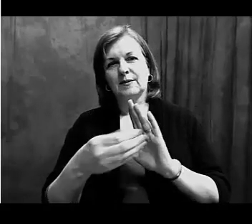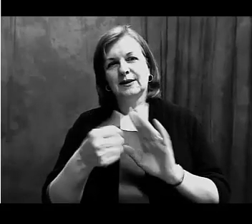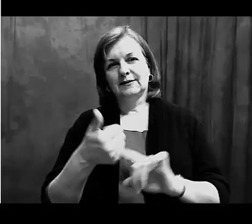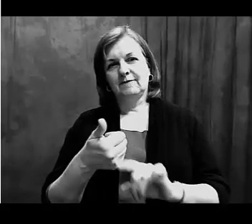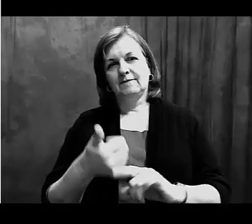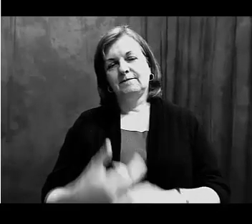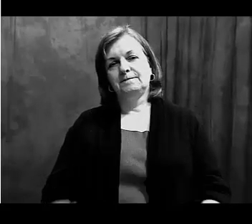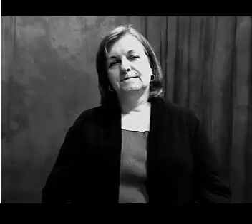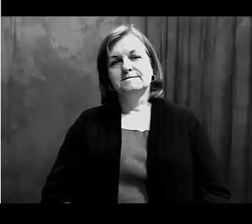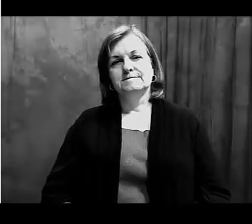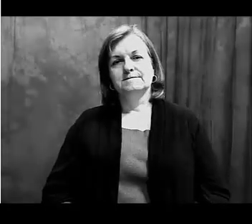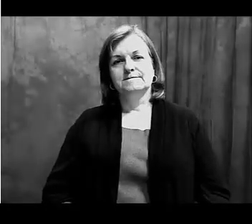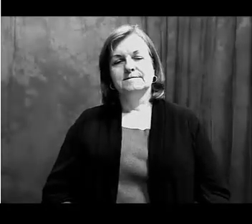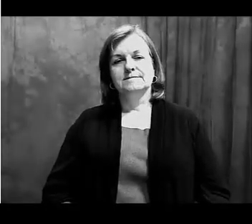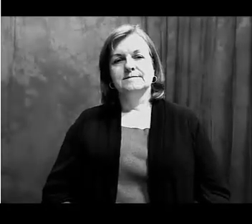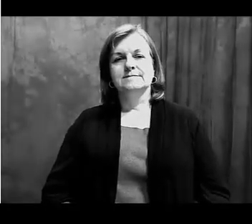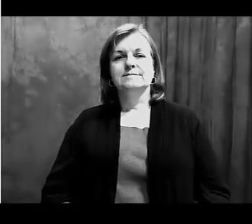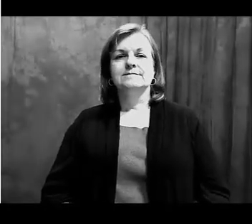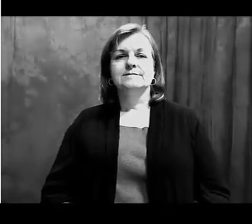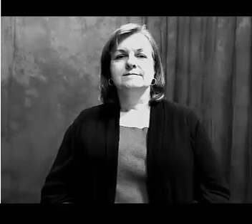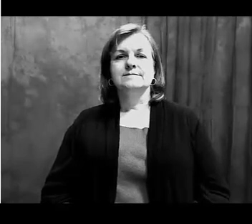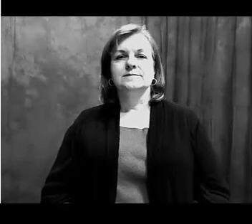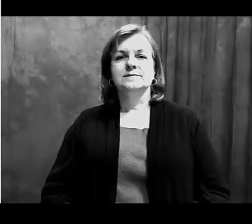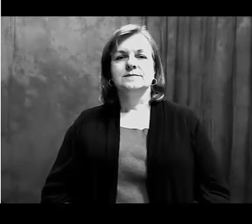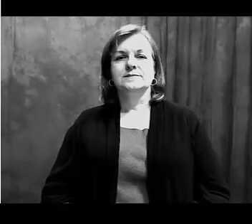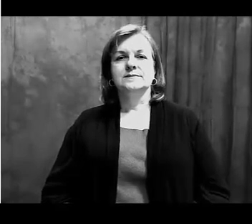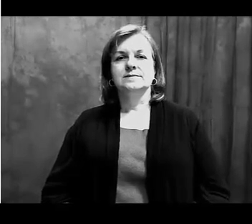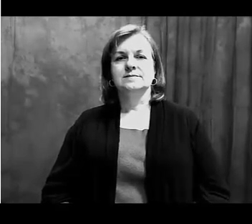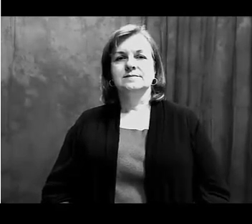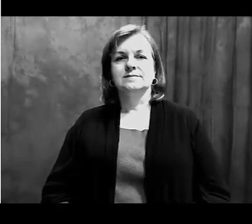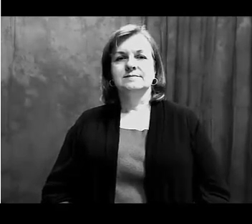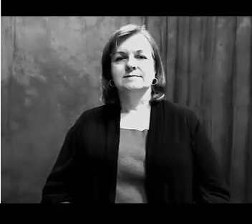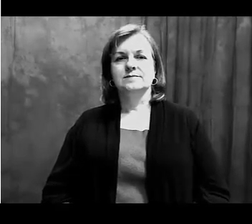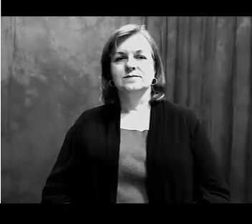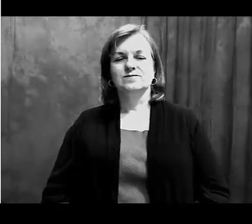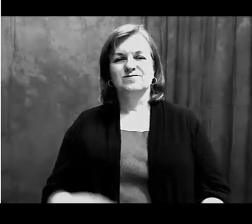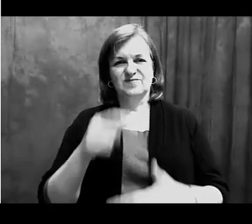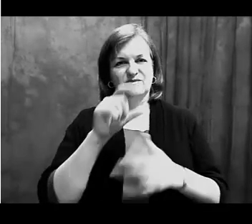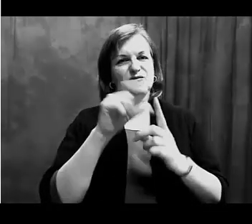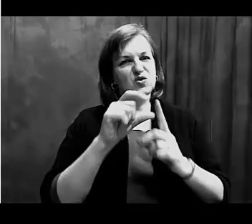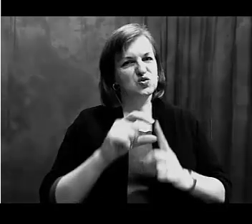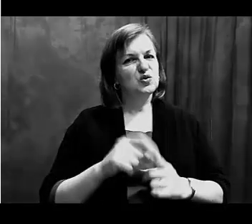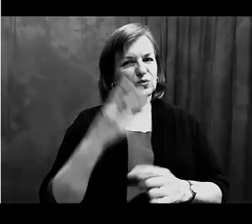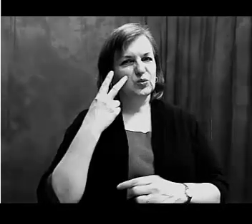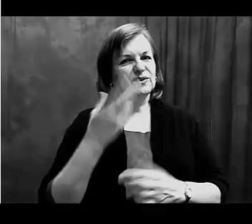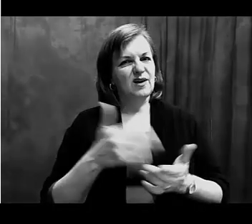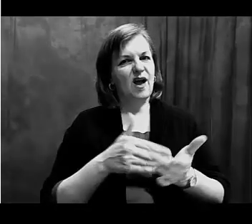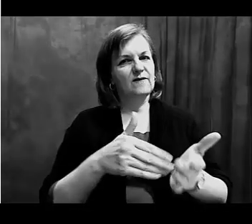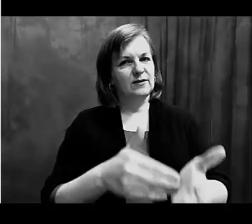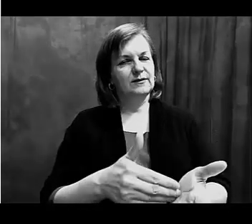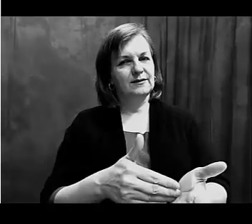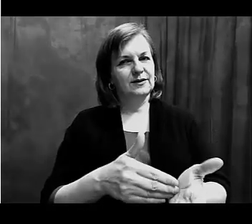when we look at DNA replication